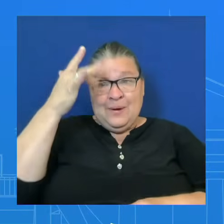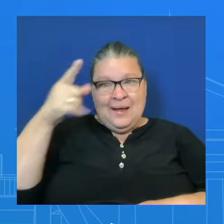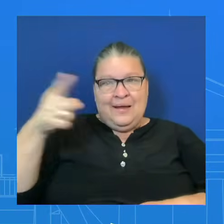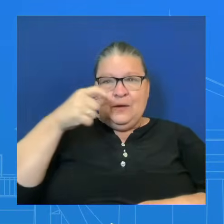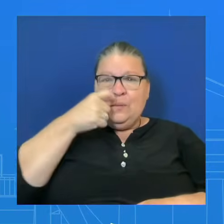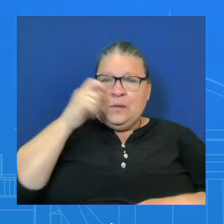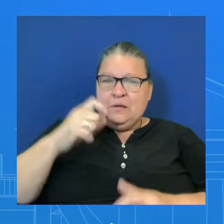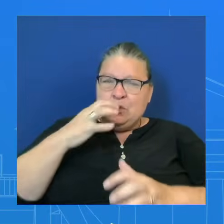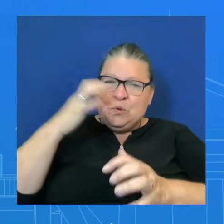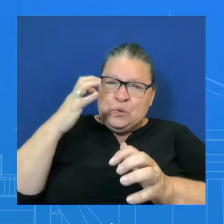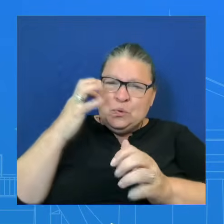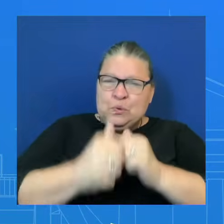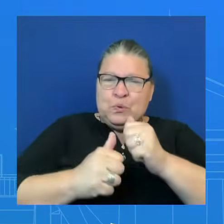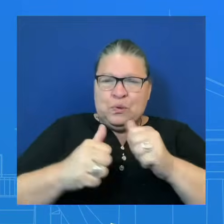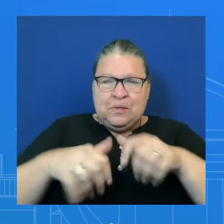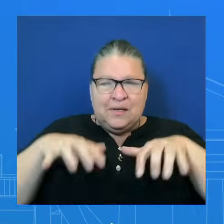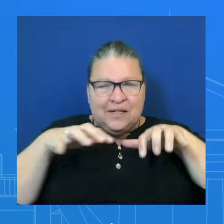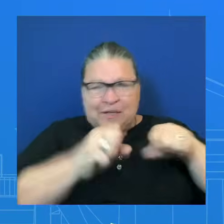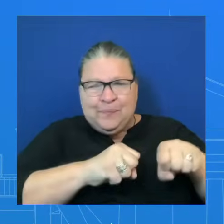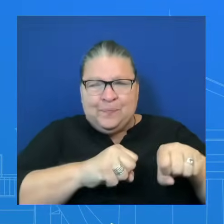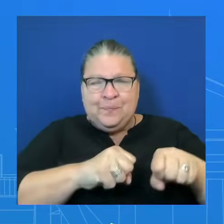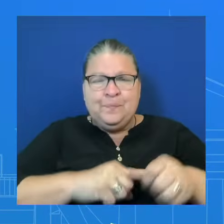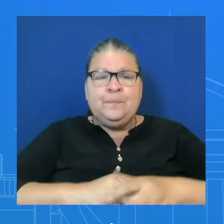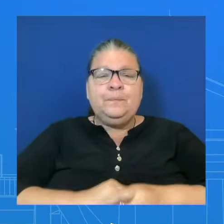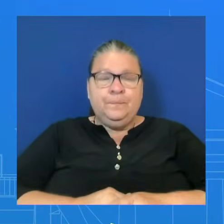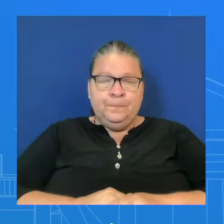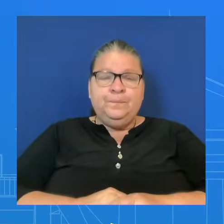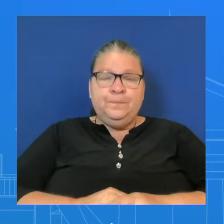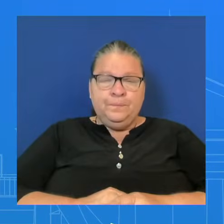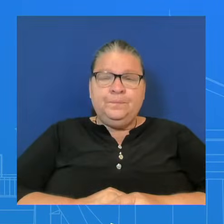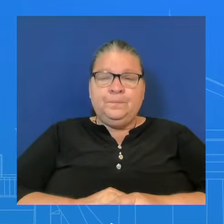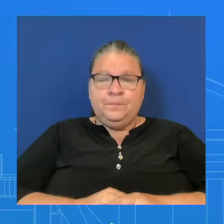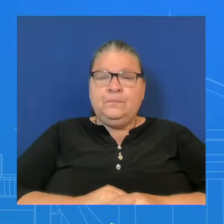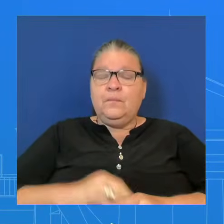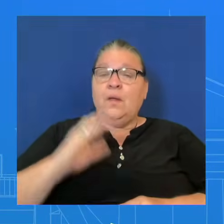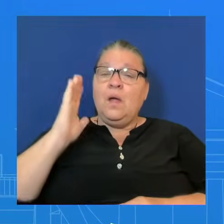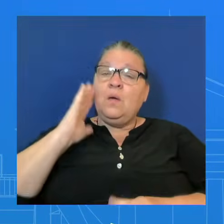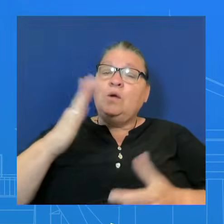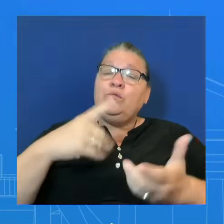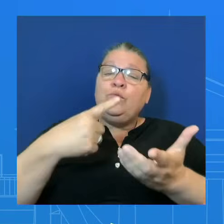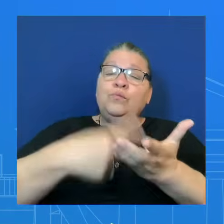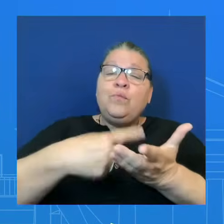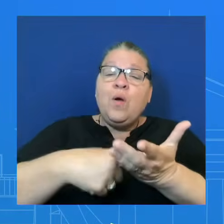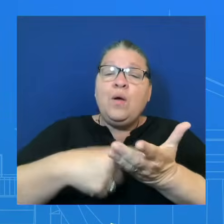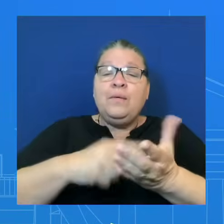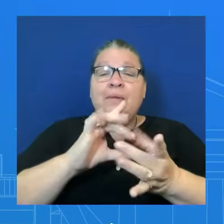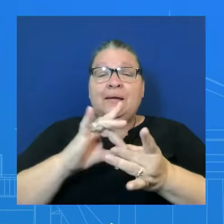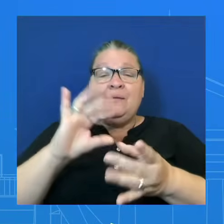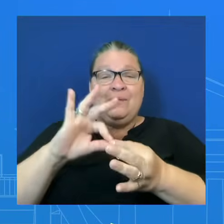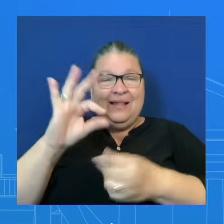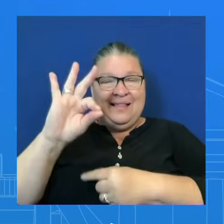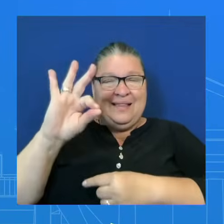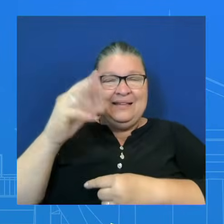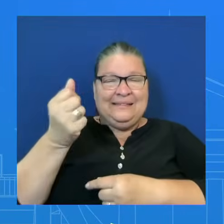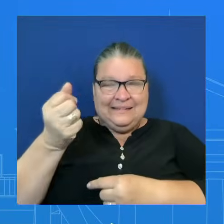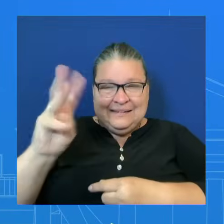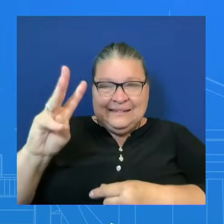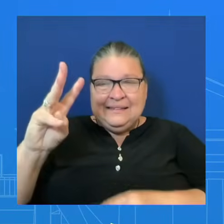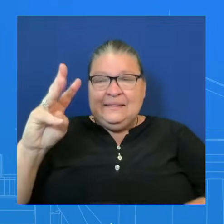that they'll raise the issue of the F-16s and the mutual consortium that we have put together to try to advance some --